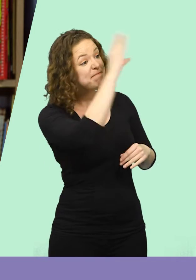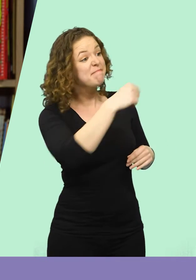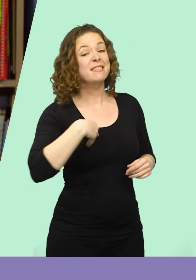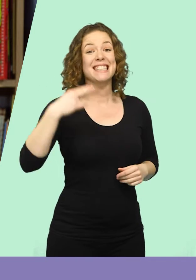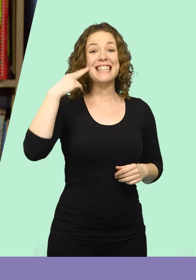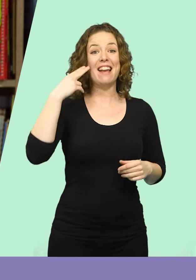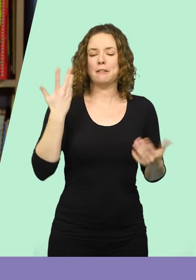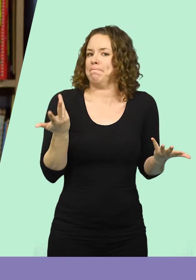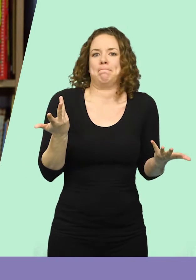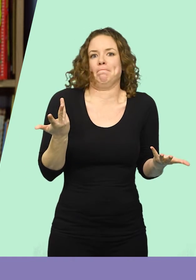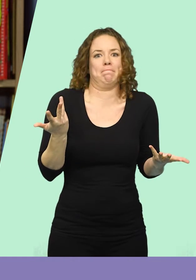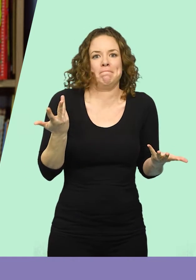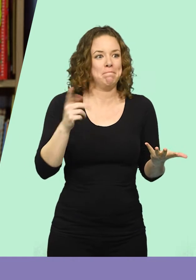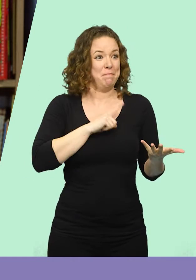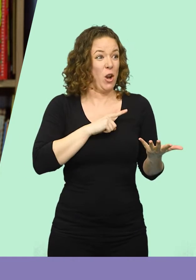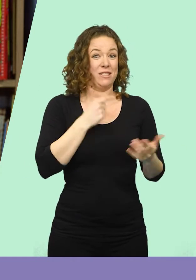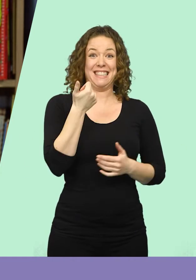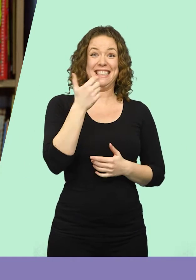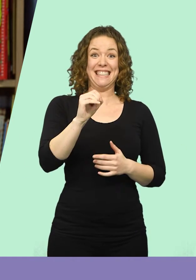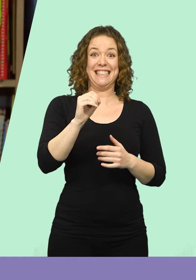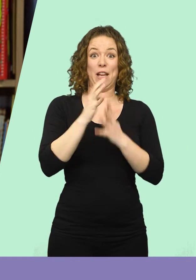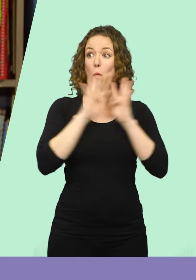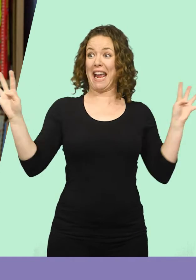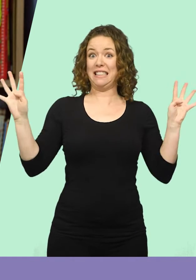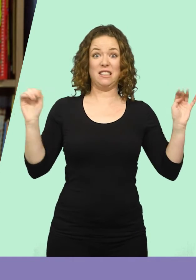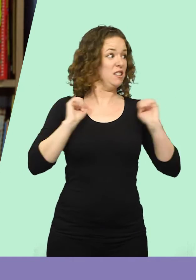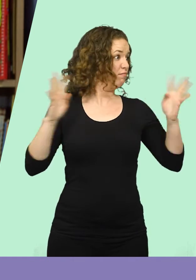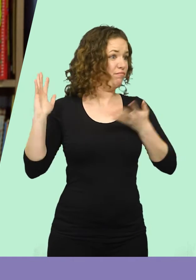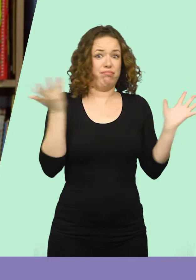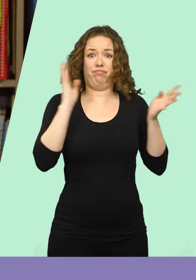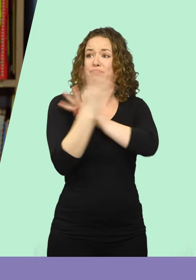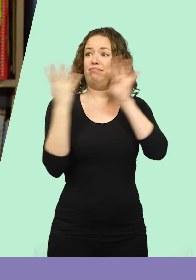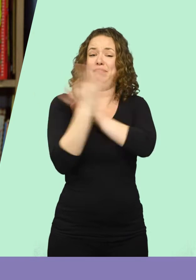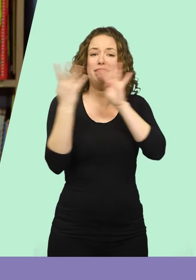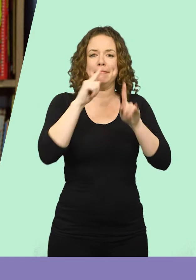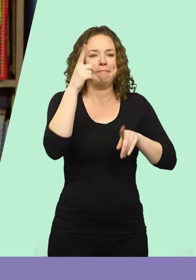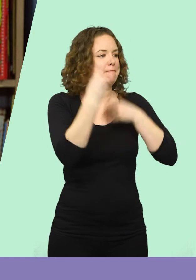explain to the chefs about my deafness because there were 60 other waiters on my floor.